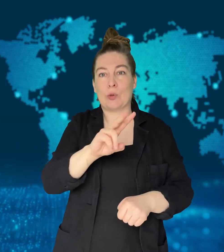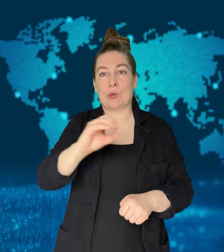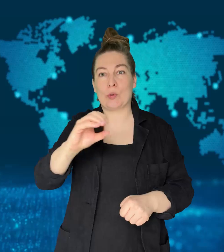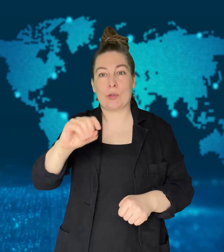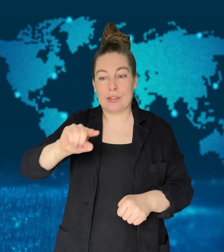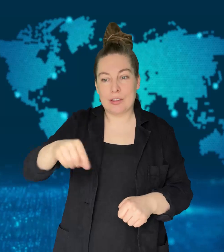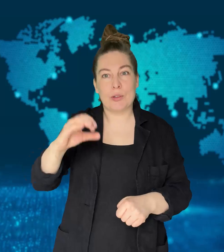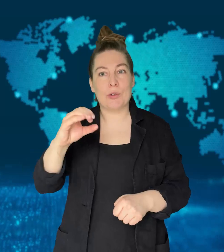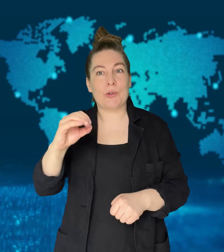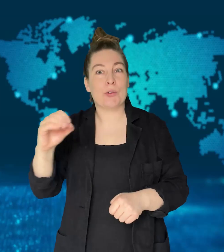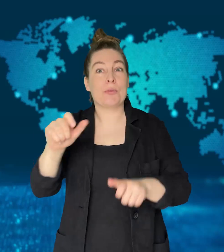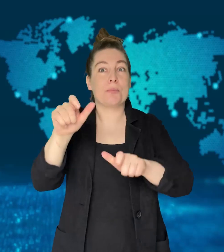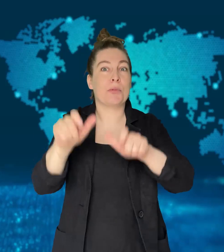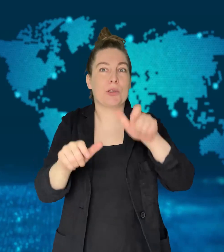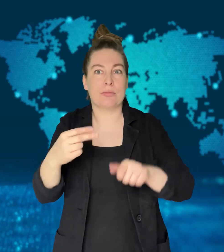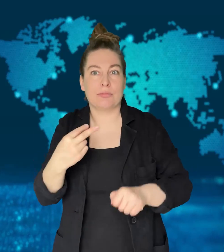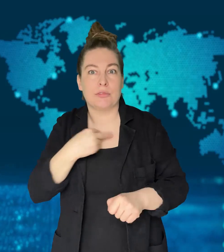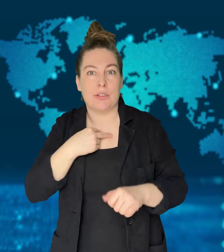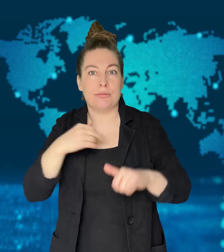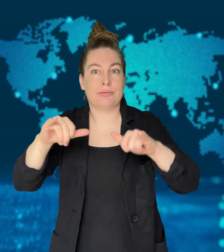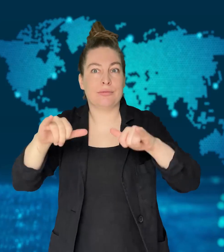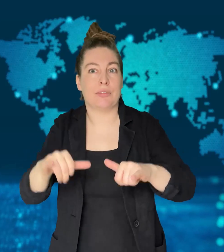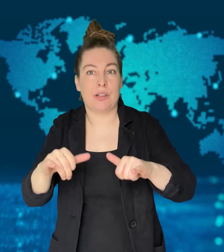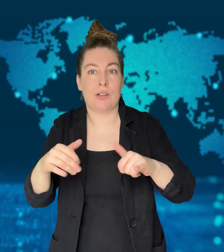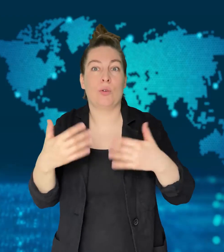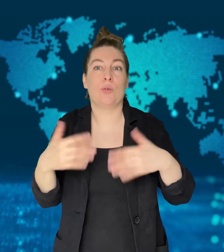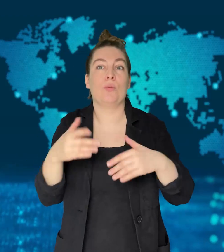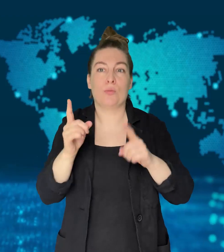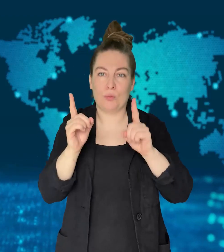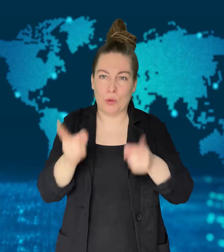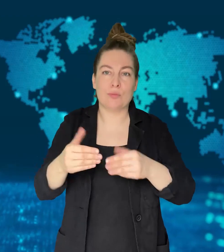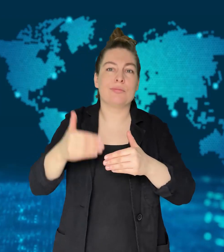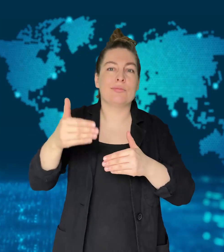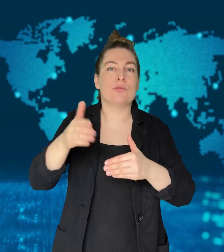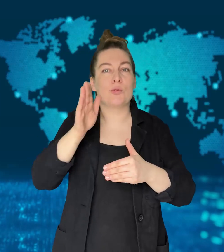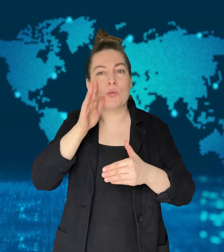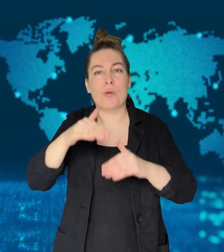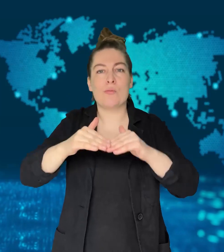leaving the airport, an airport that already handles